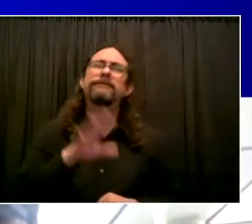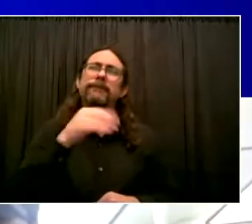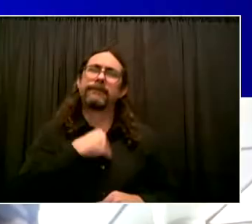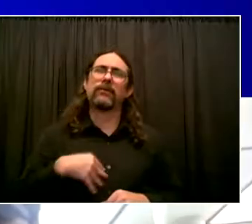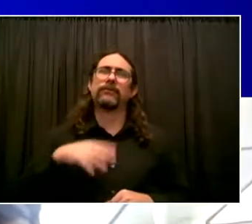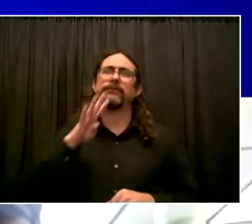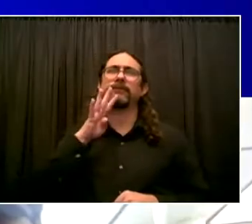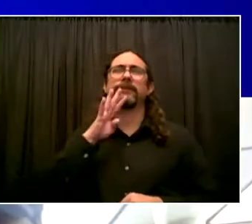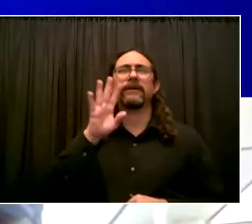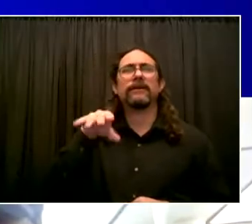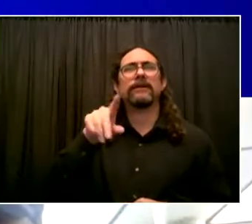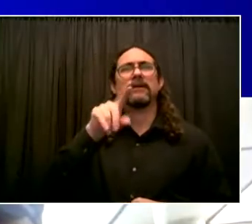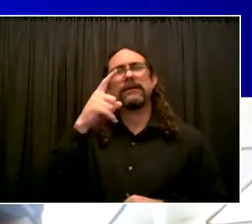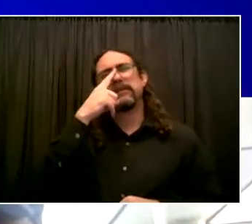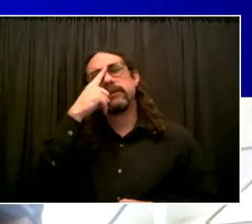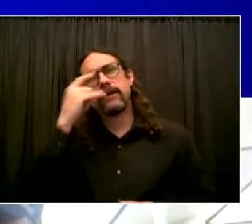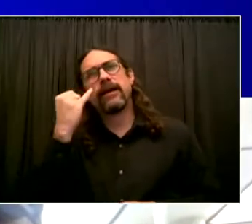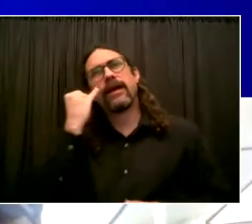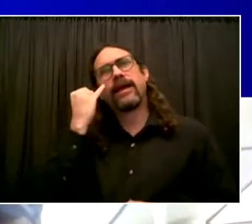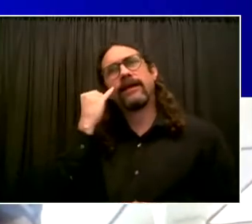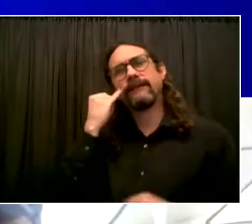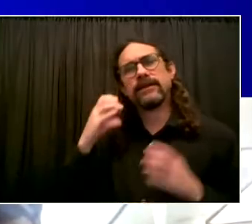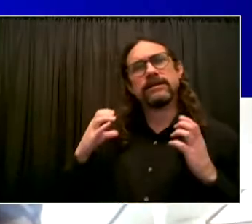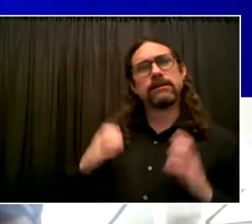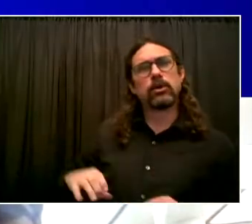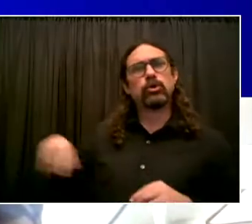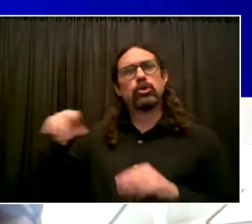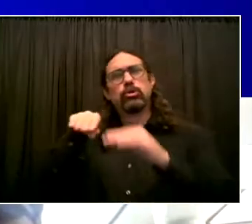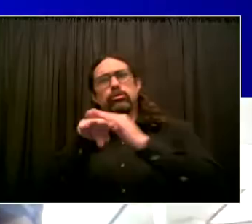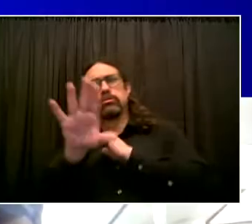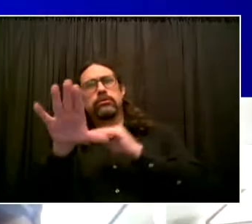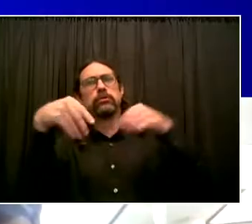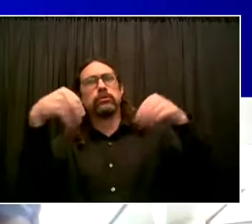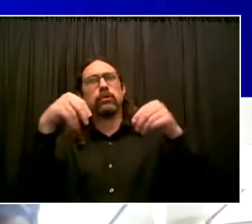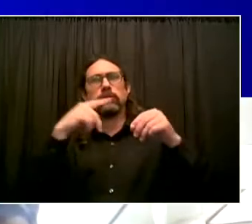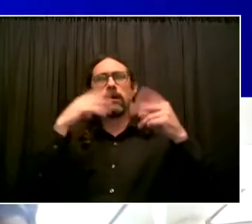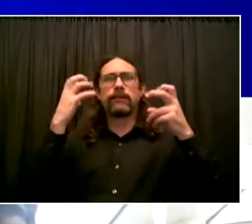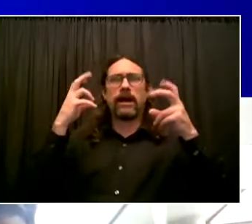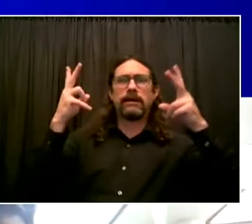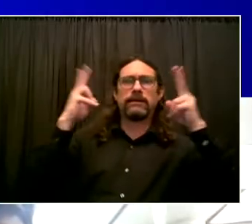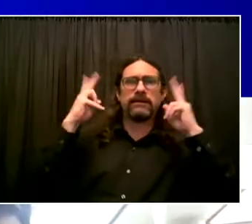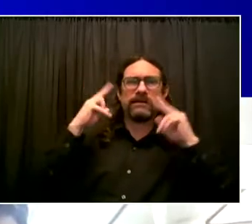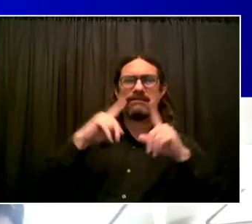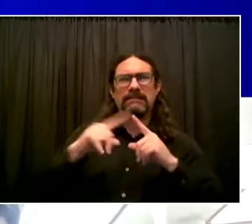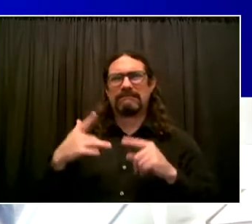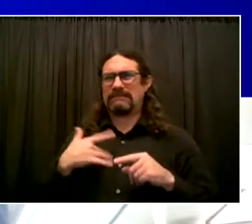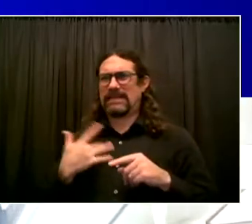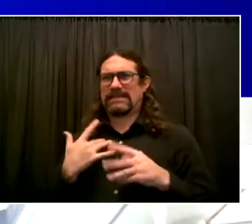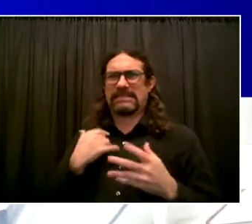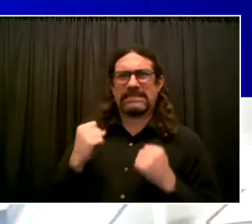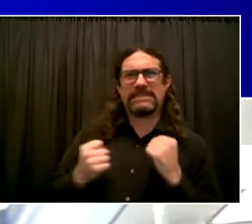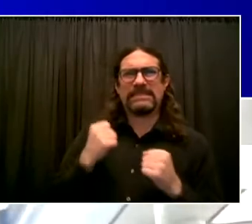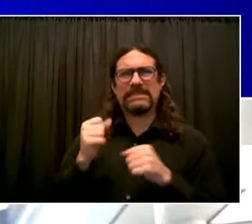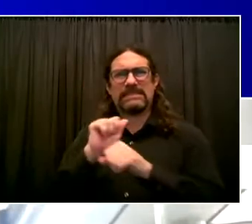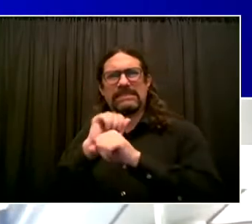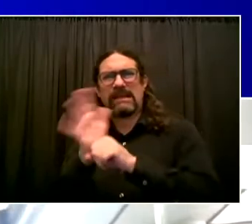YOU STATED YOUR CUSTOMERS WH EN THEY TALKED ABOUT WHAT THEY